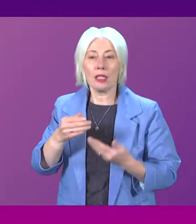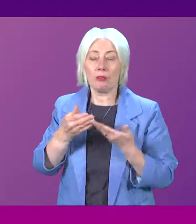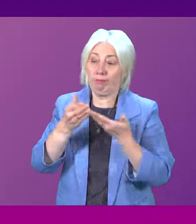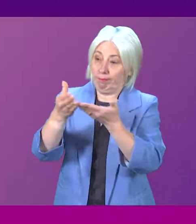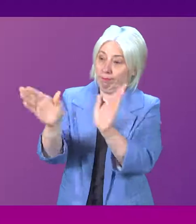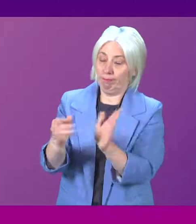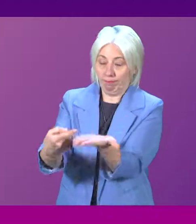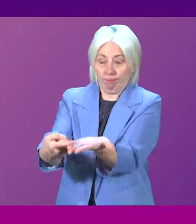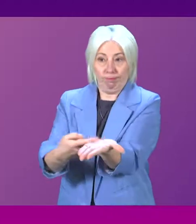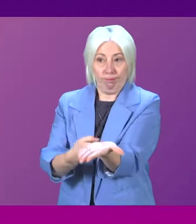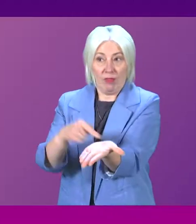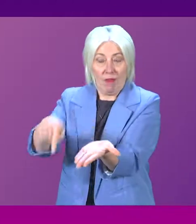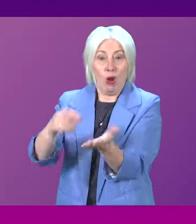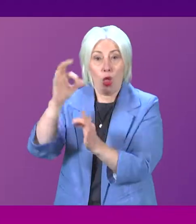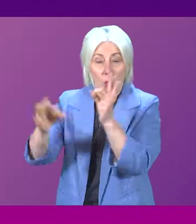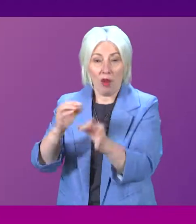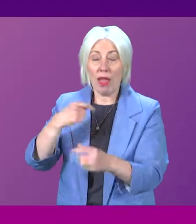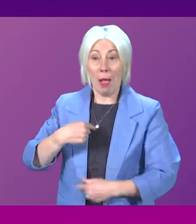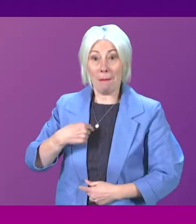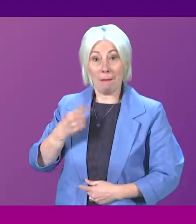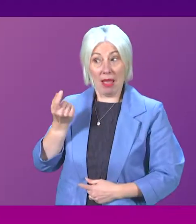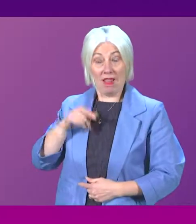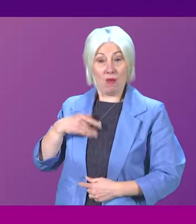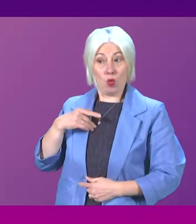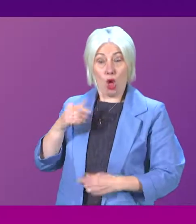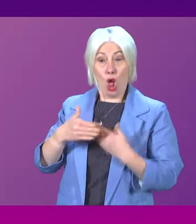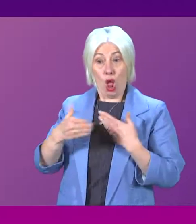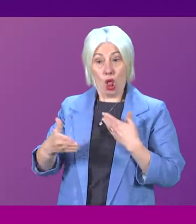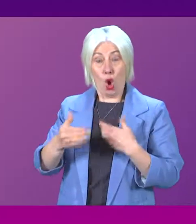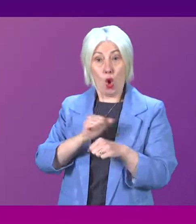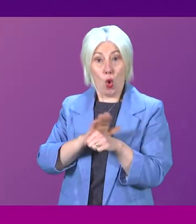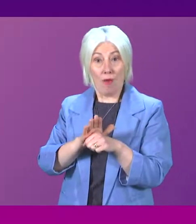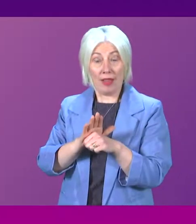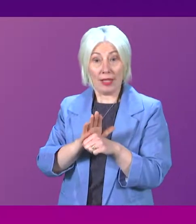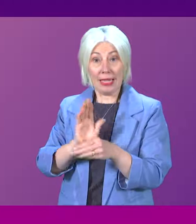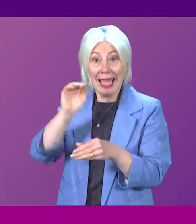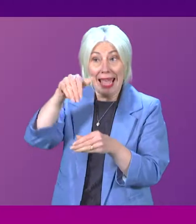of reference and, in my judgment, long Covid issues are certainly within the scope of the terms of reference.